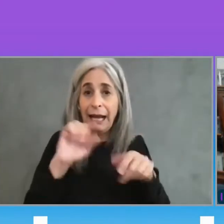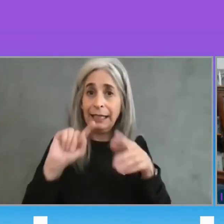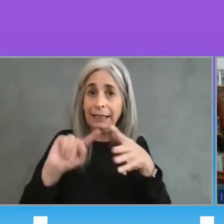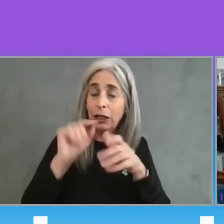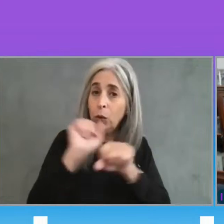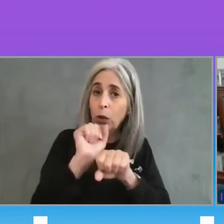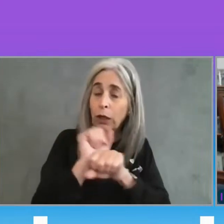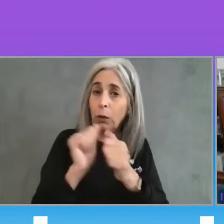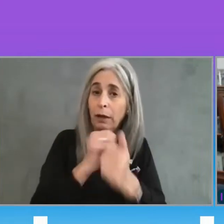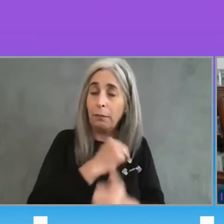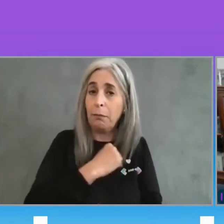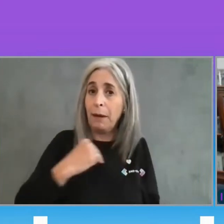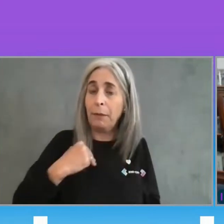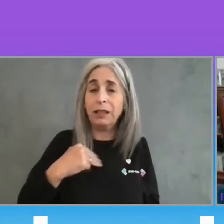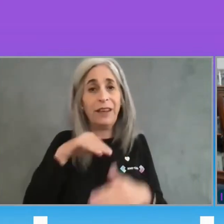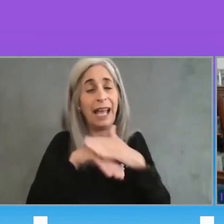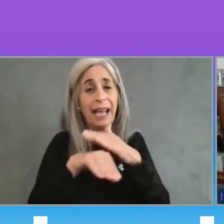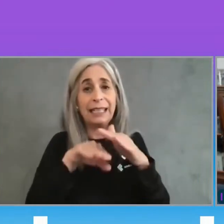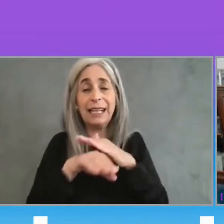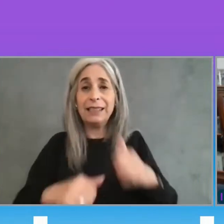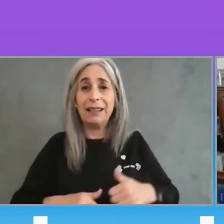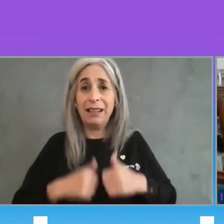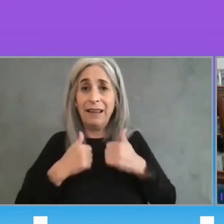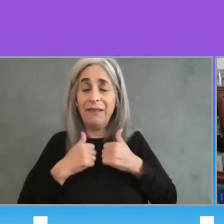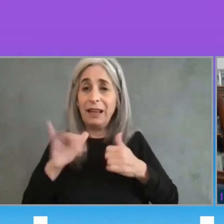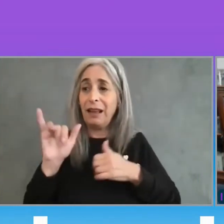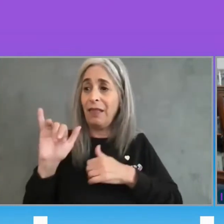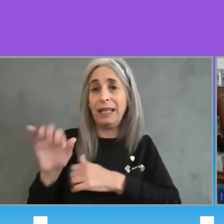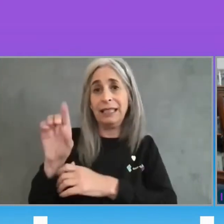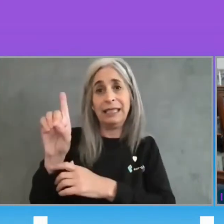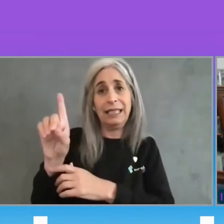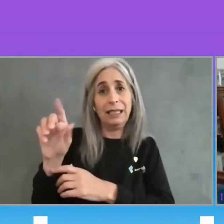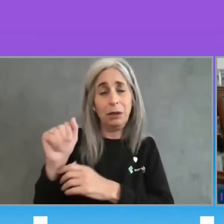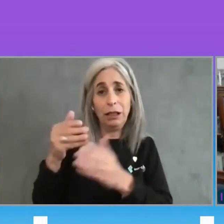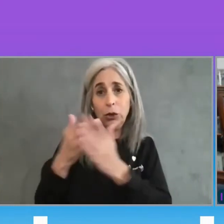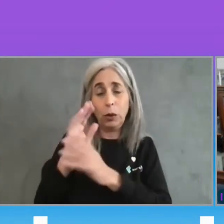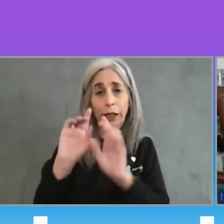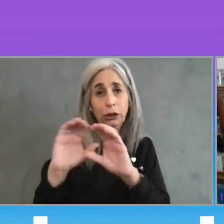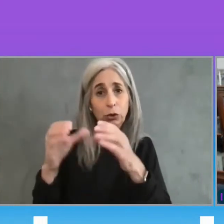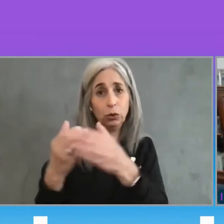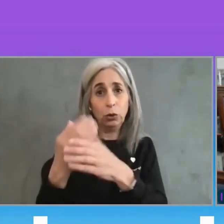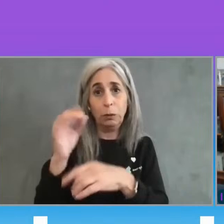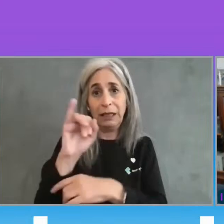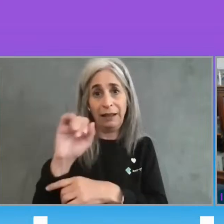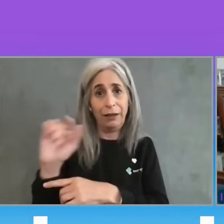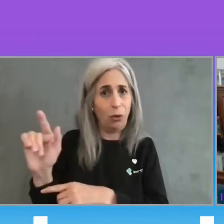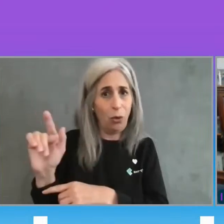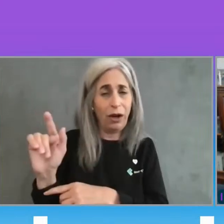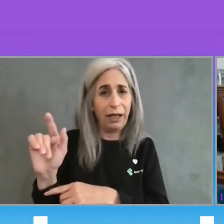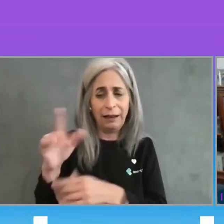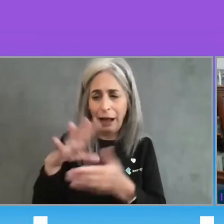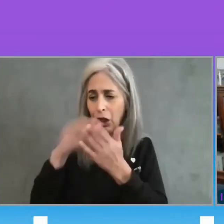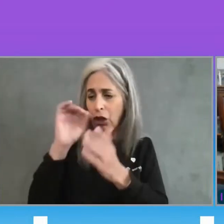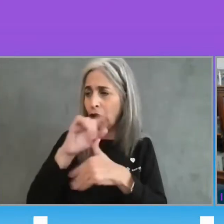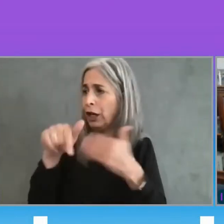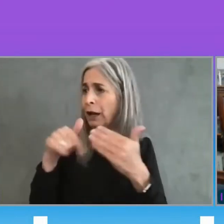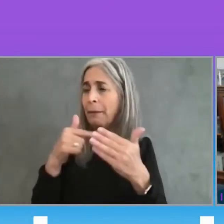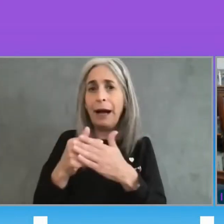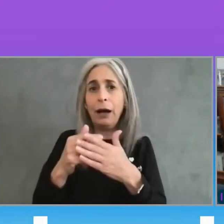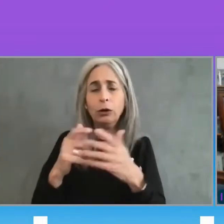started working with members of Access Living, which is a disability rights group in